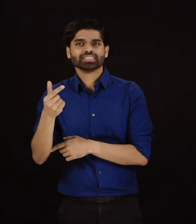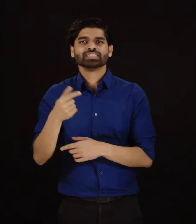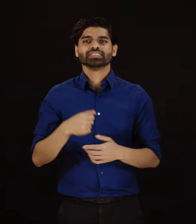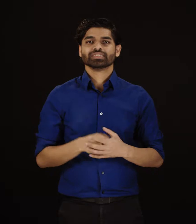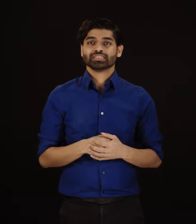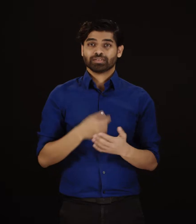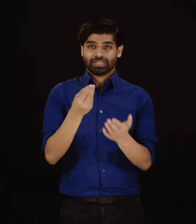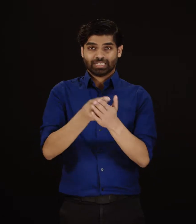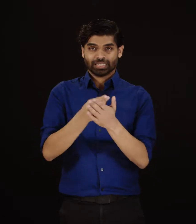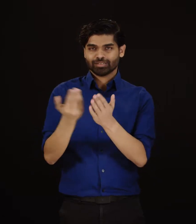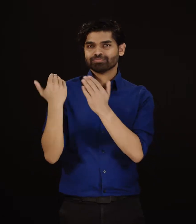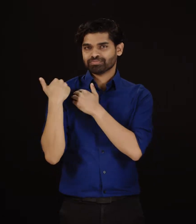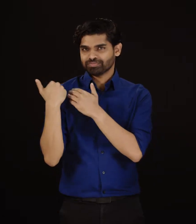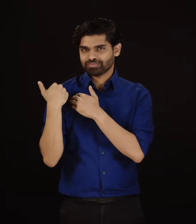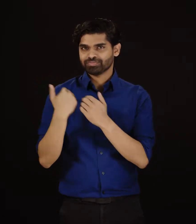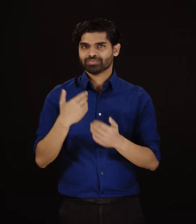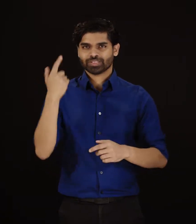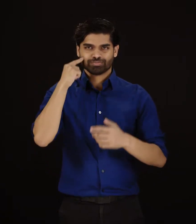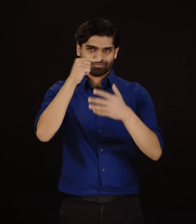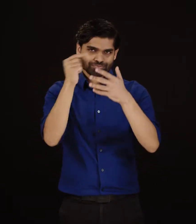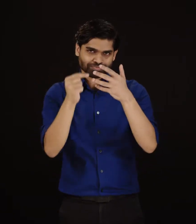Appropriate fees that may be relevant include: